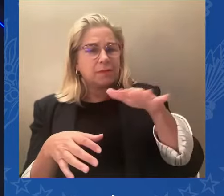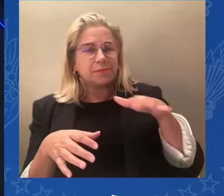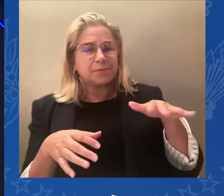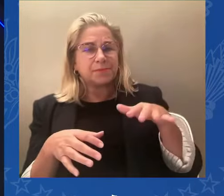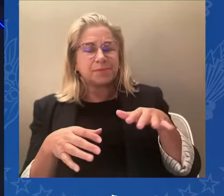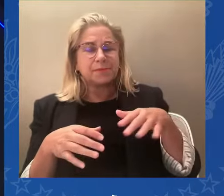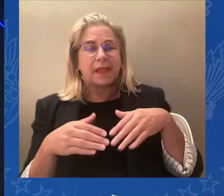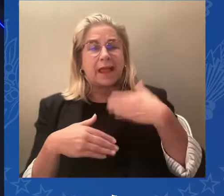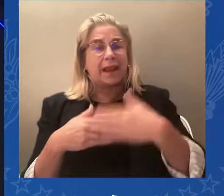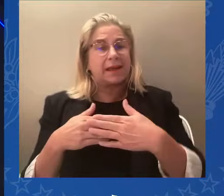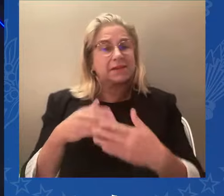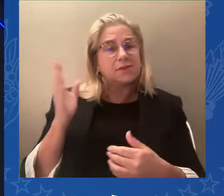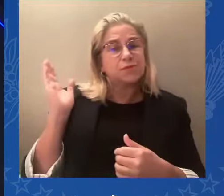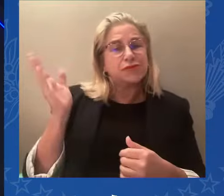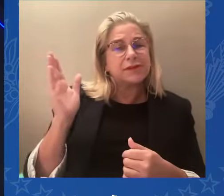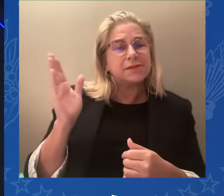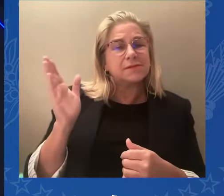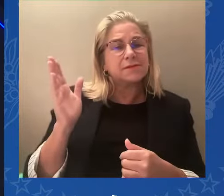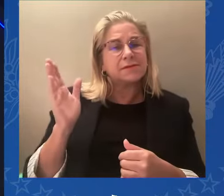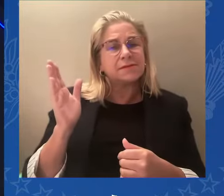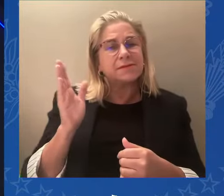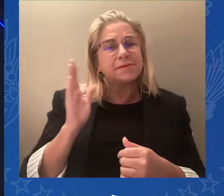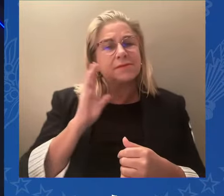their conversations and take their seats.